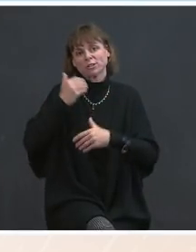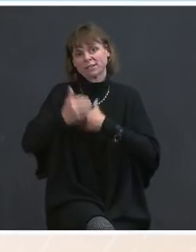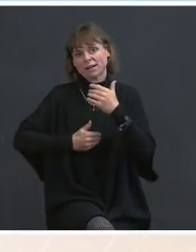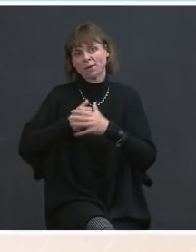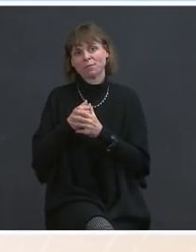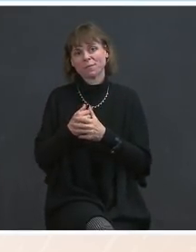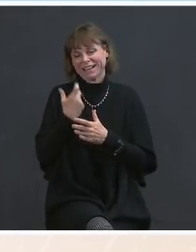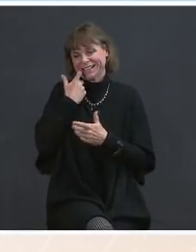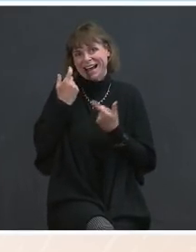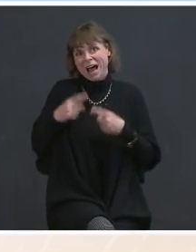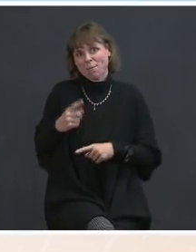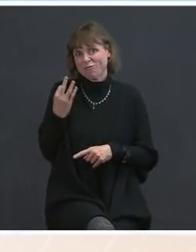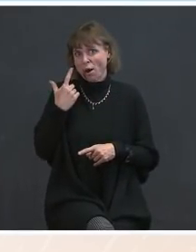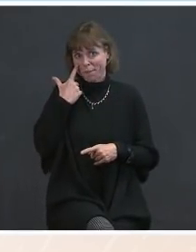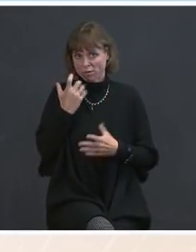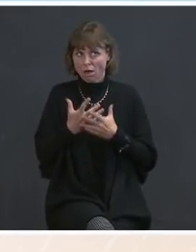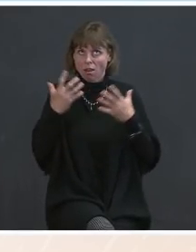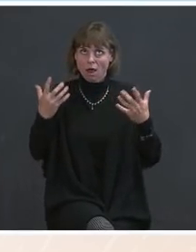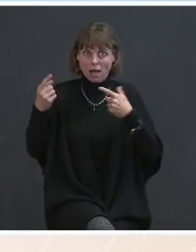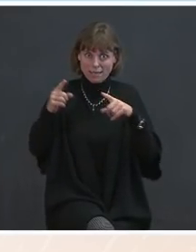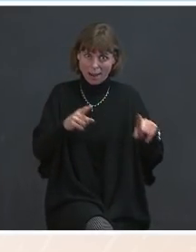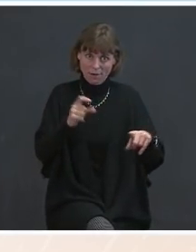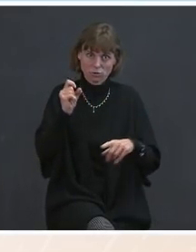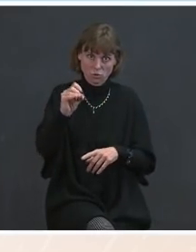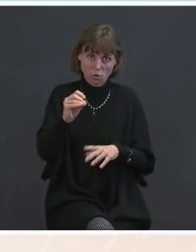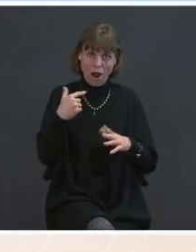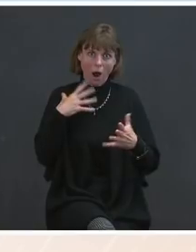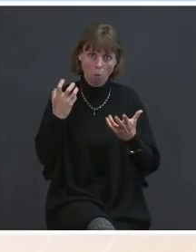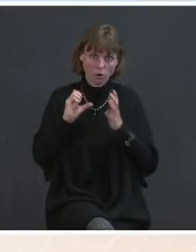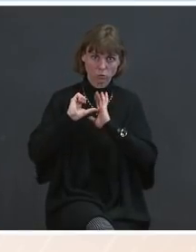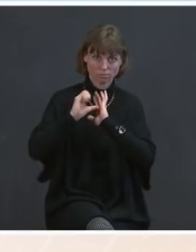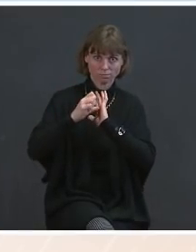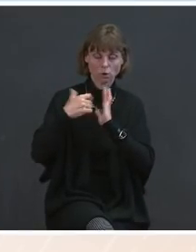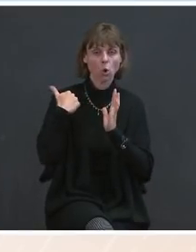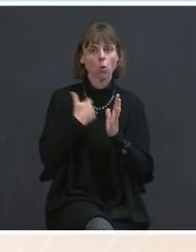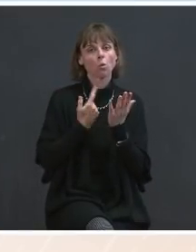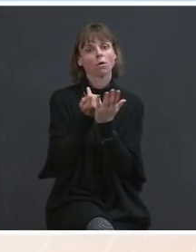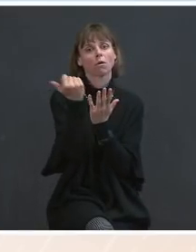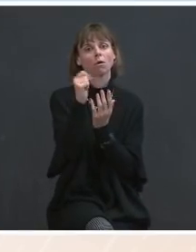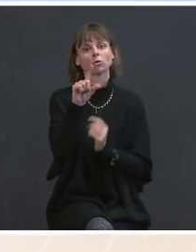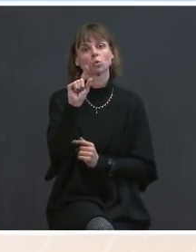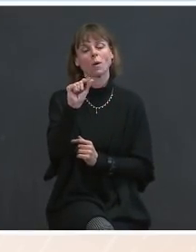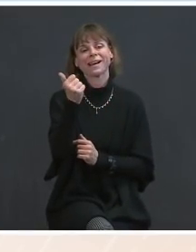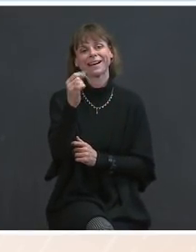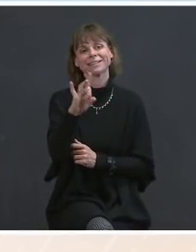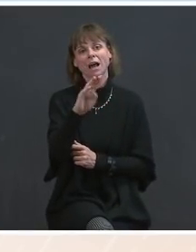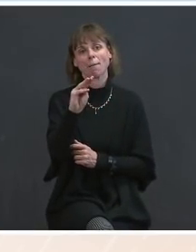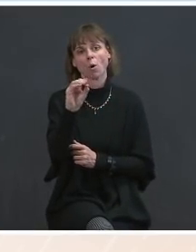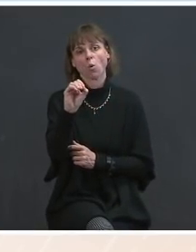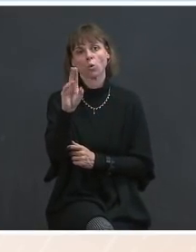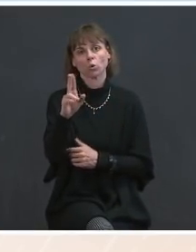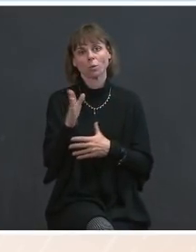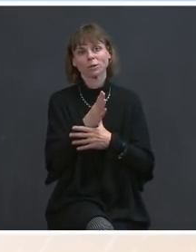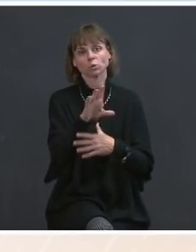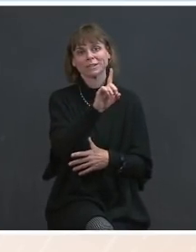there was a lot going on, so I just wanted to highlight: We rescinded the 2018 MOU between DHS and HHS,